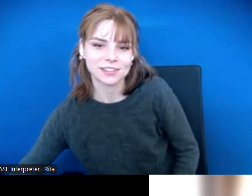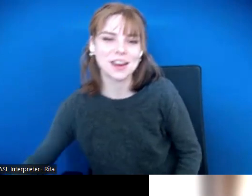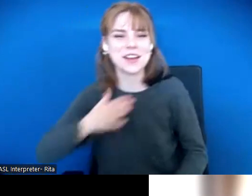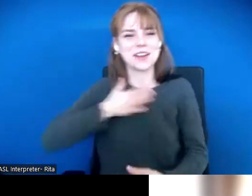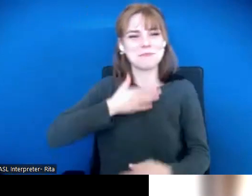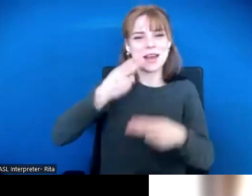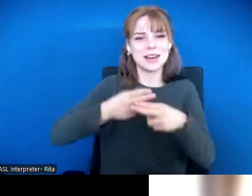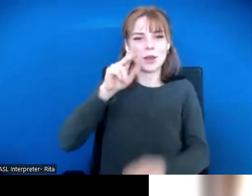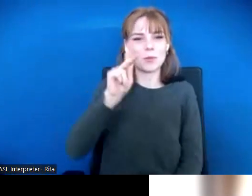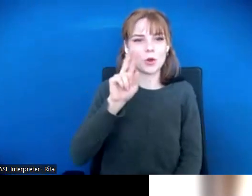Awesome. Well, good afternoon, everyone. My name is Kristin Kveno --